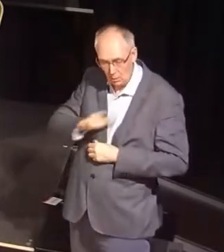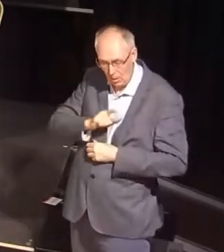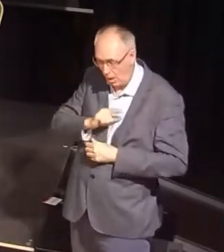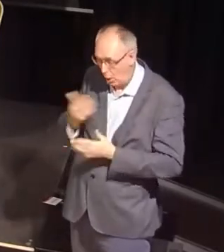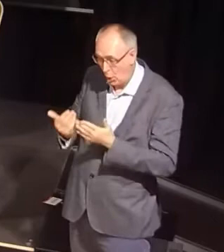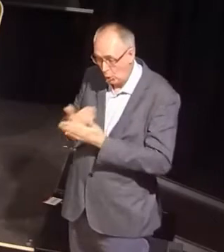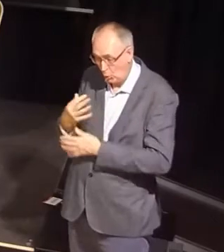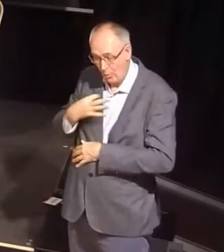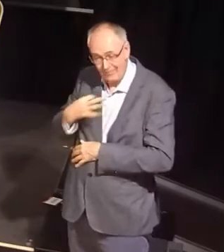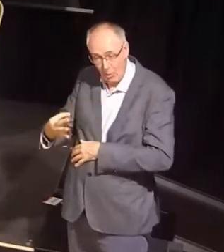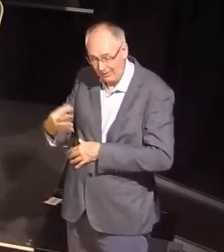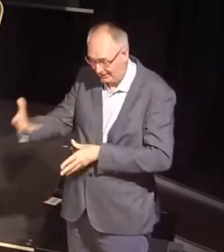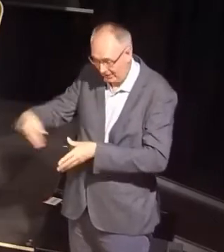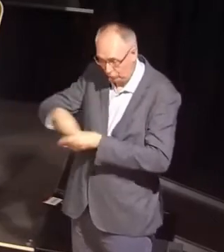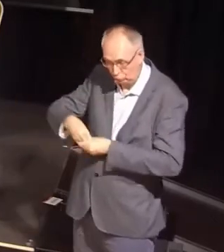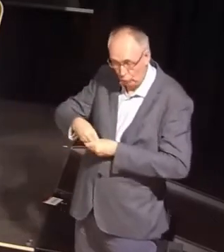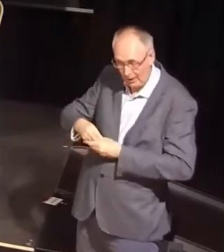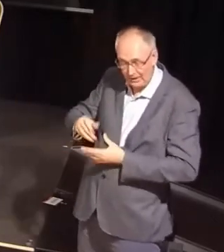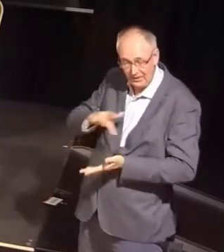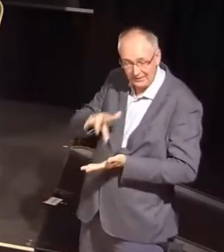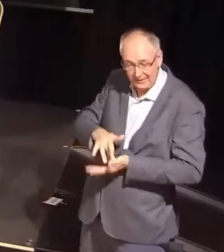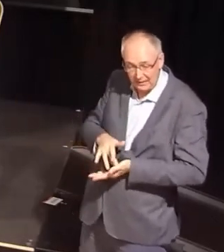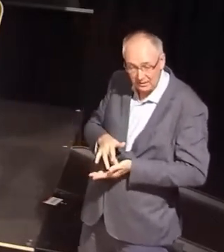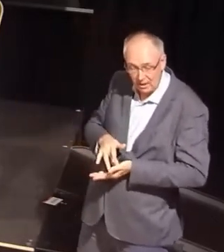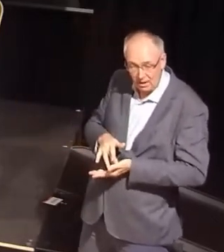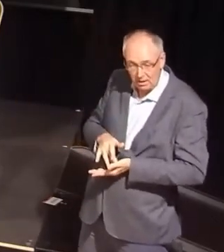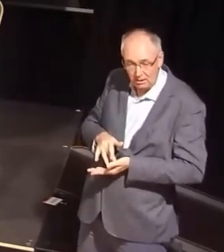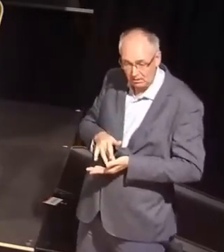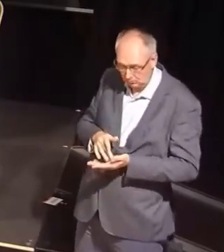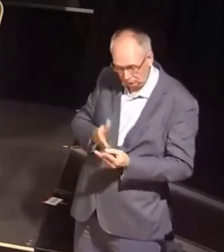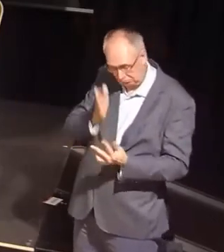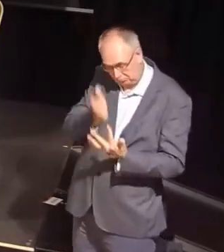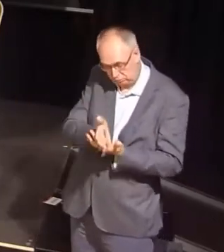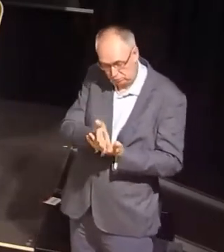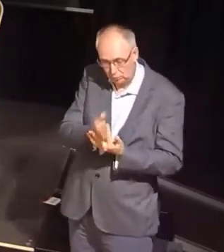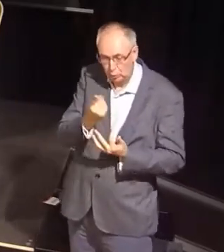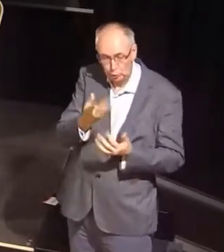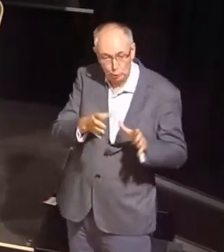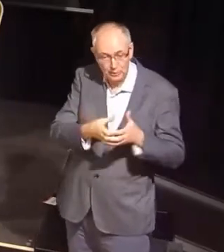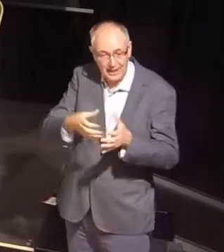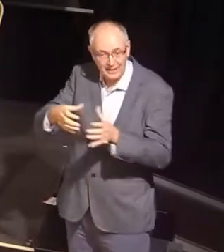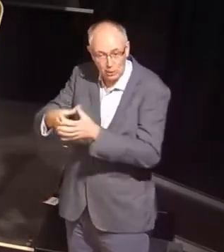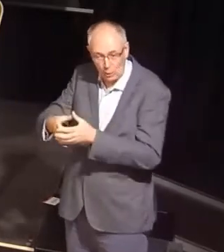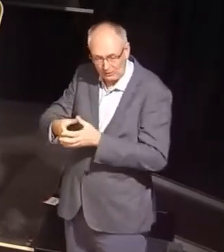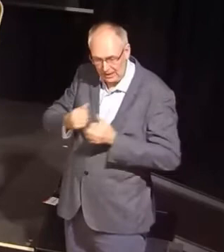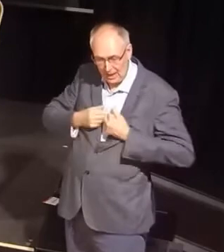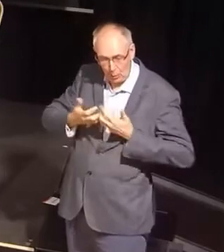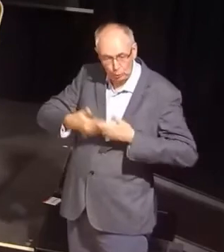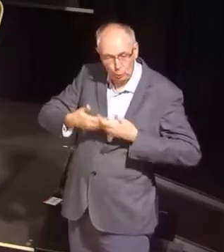come in and join our centre, that is what I split the two categories of the tools we use into. There are...